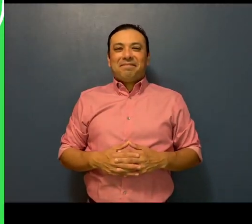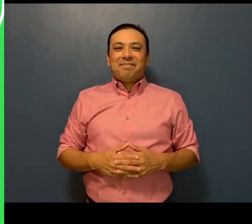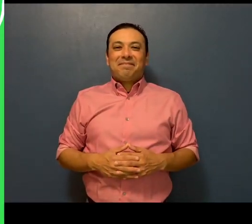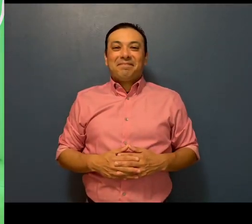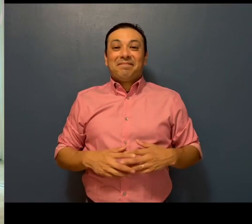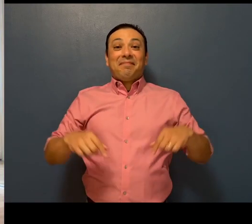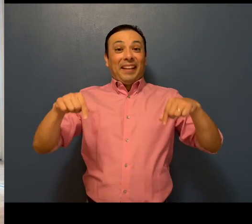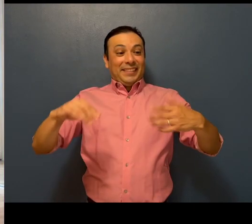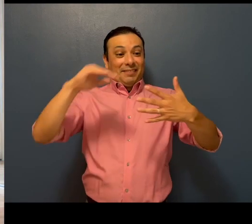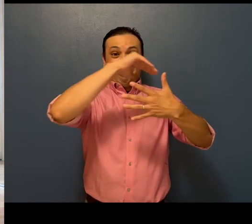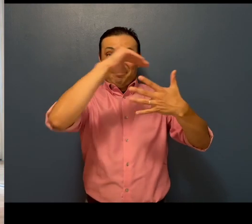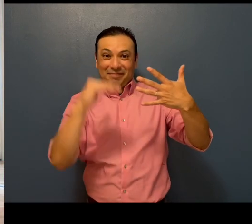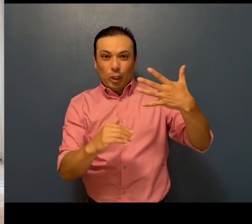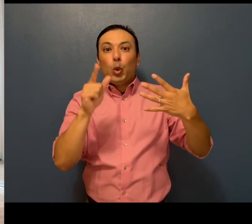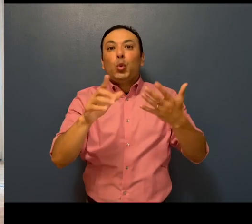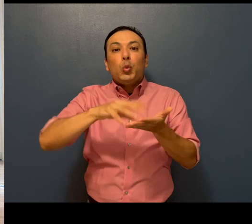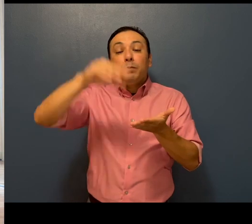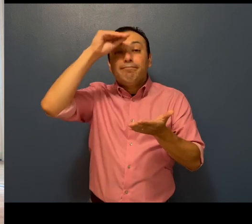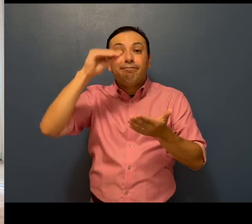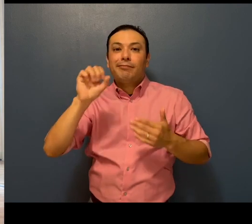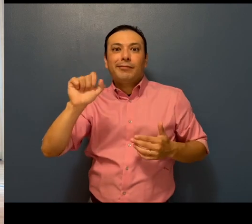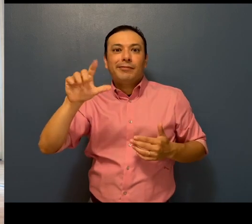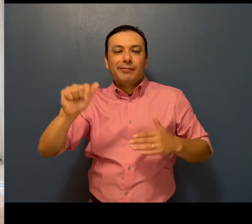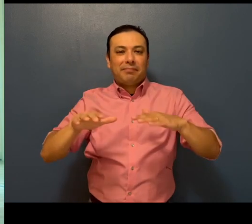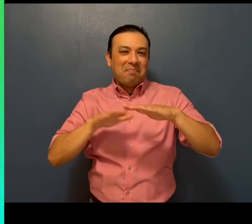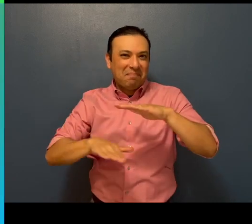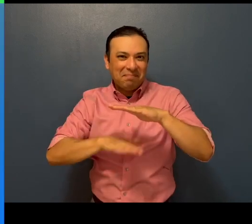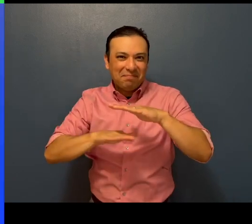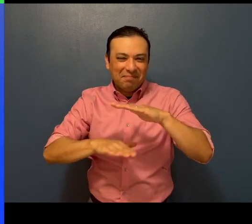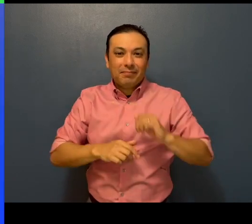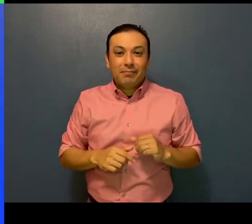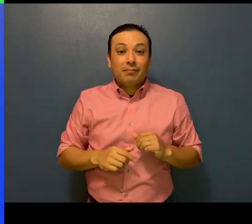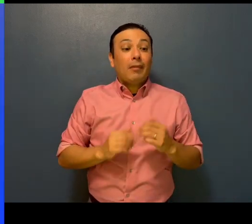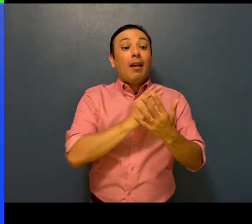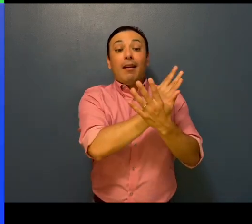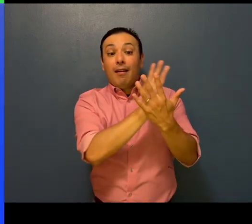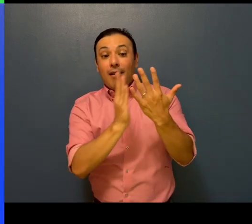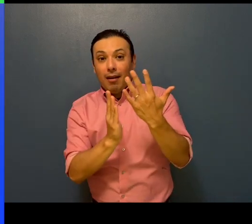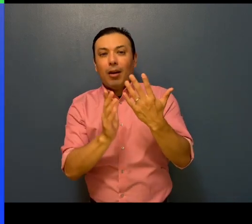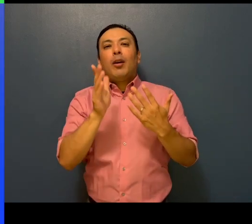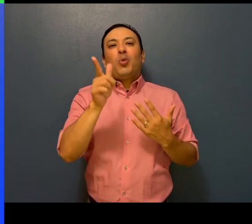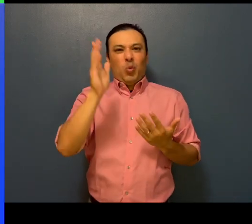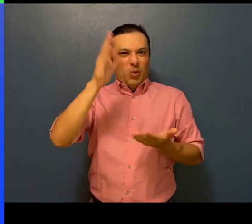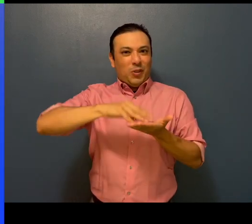[Marlon] In this series, you will learn the fundamentals of Salsa dance. By the end, you'll be able to perform eight different Salsa steps